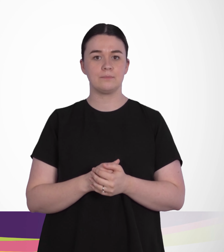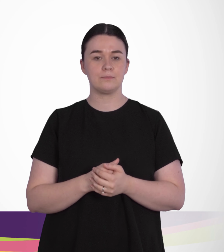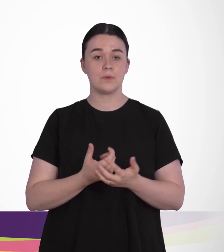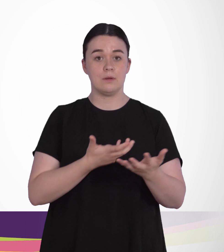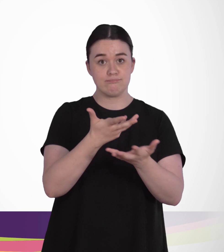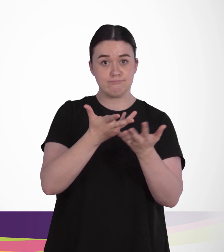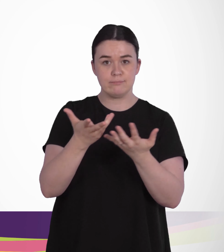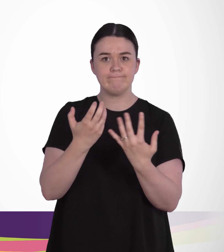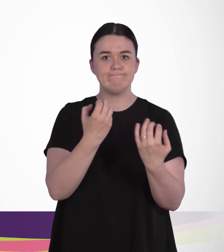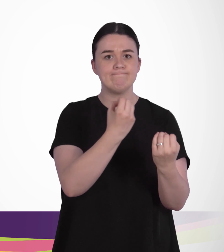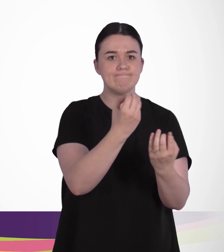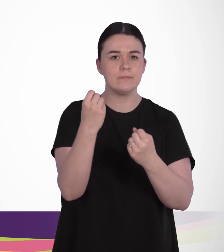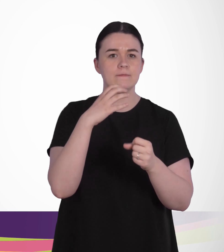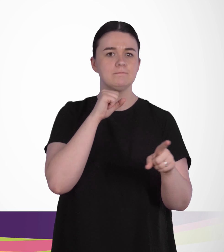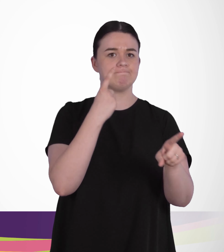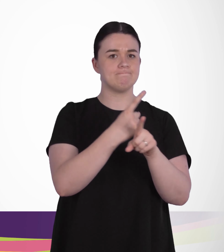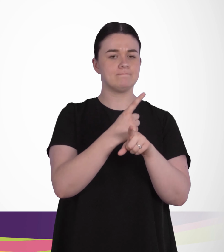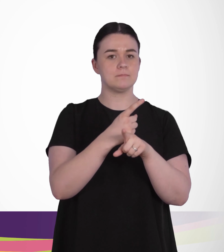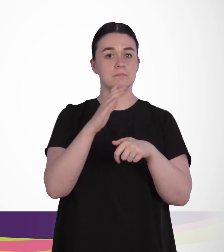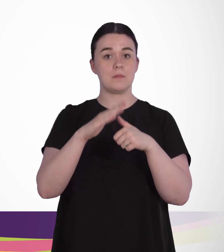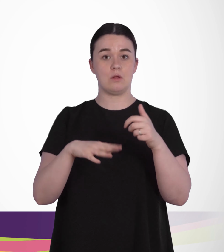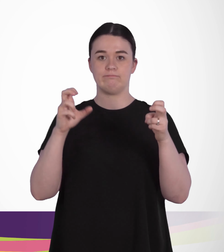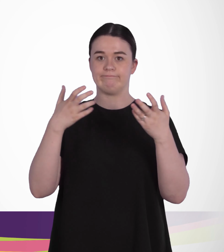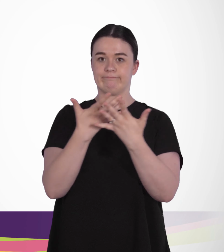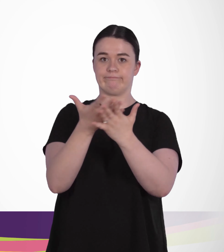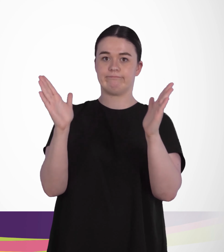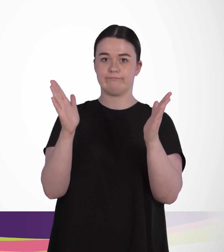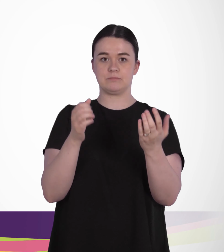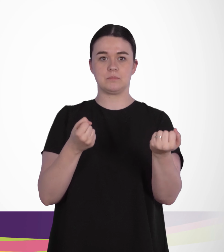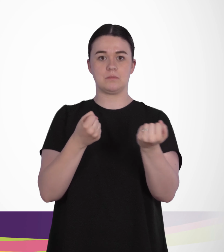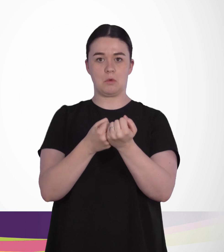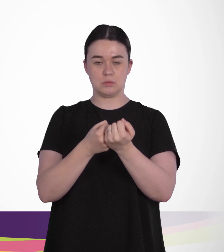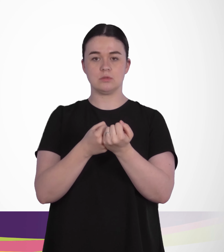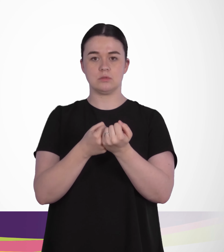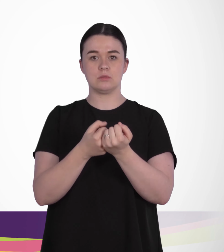Feedback from all consultations suggests there is general support